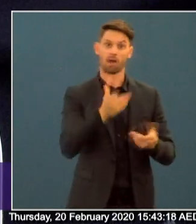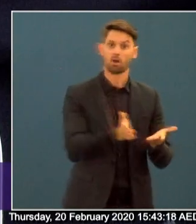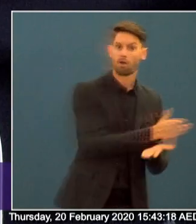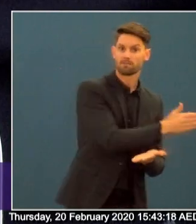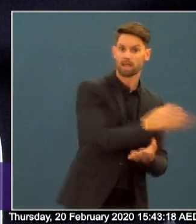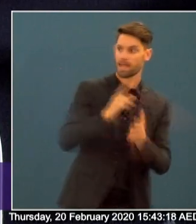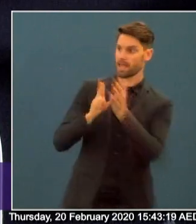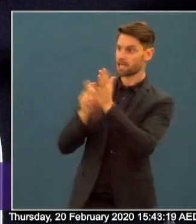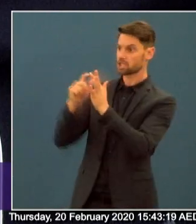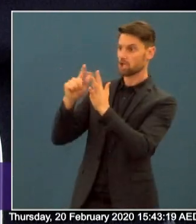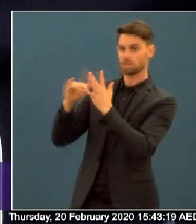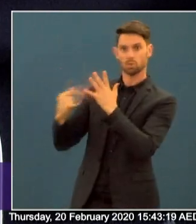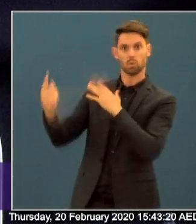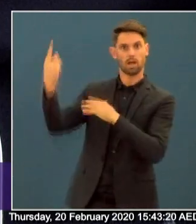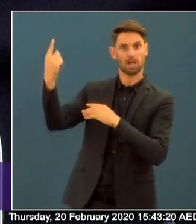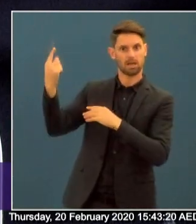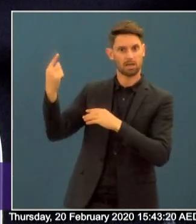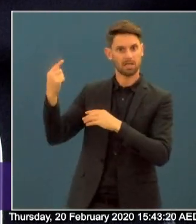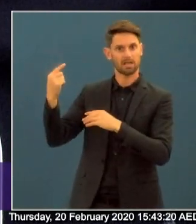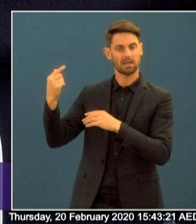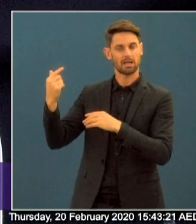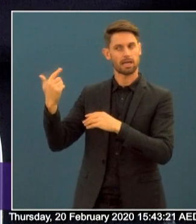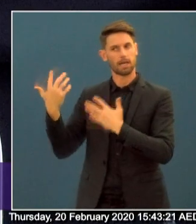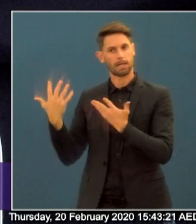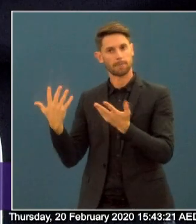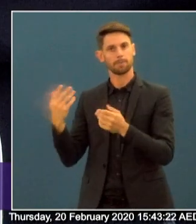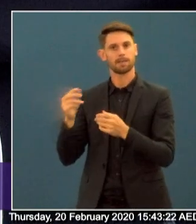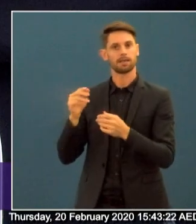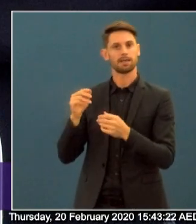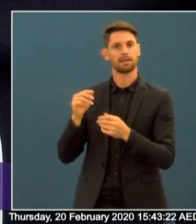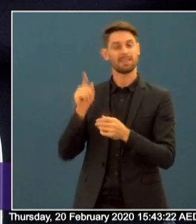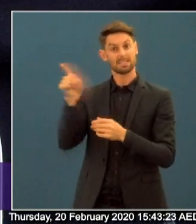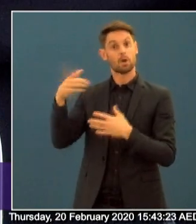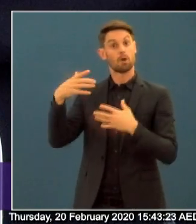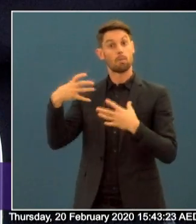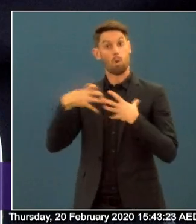The new funding model is a market-driven model in